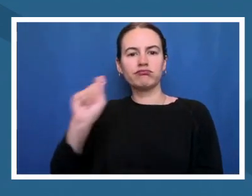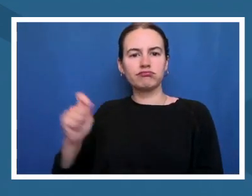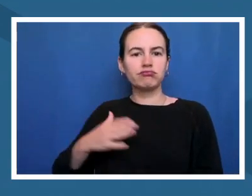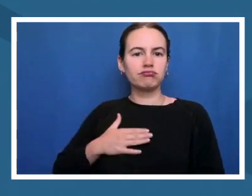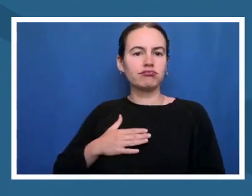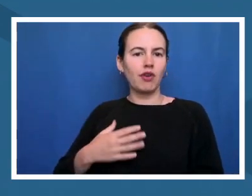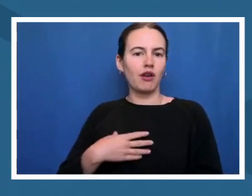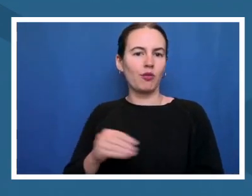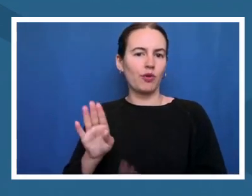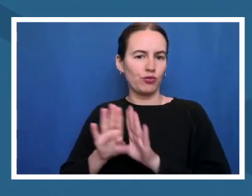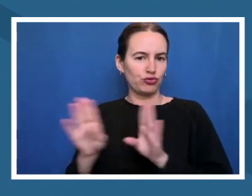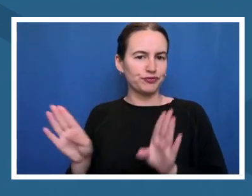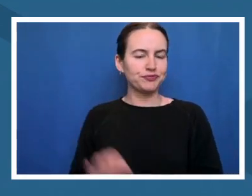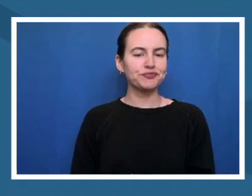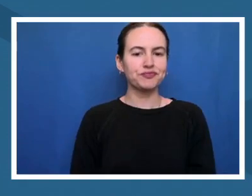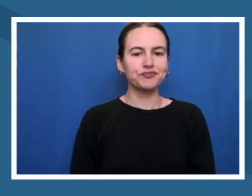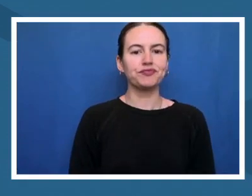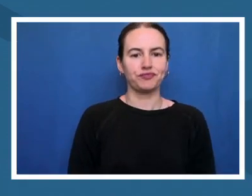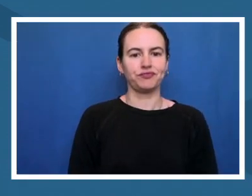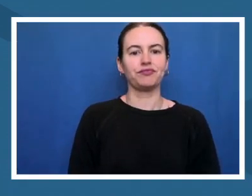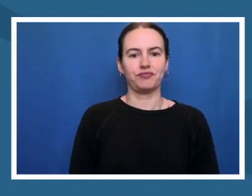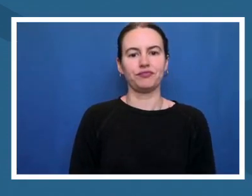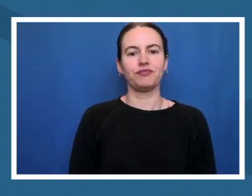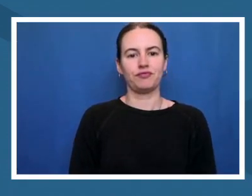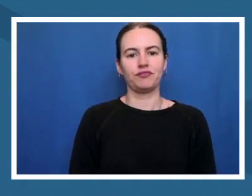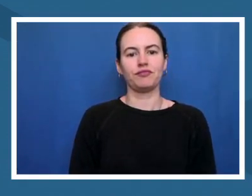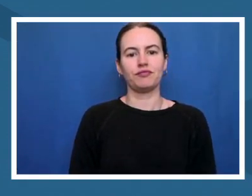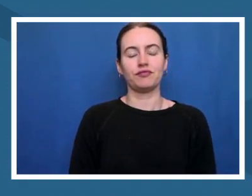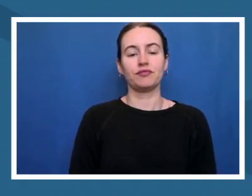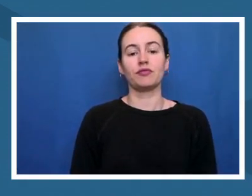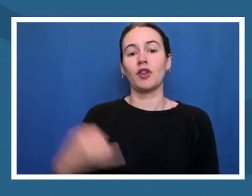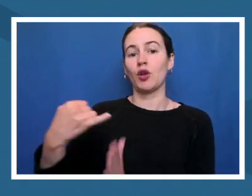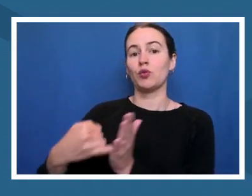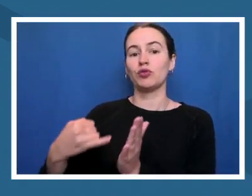so i'm going to draw it how